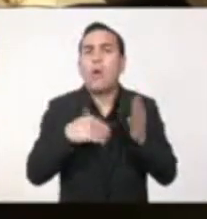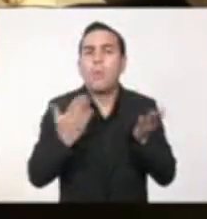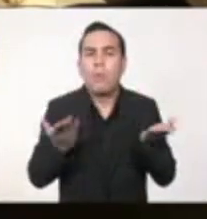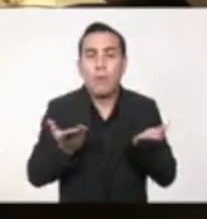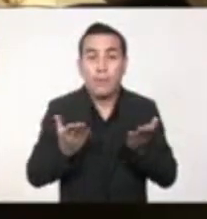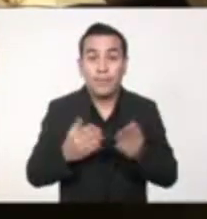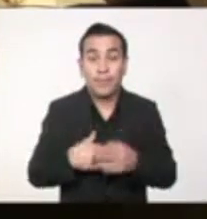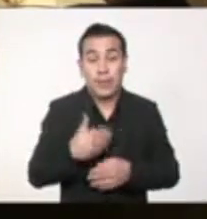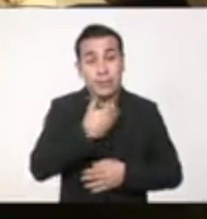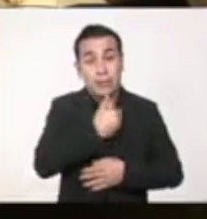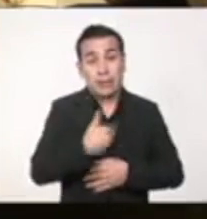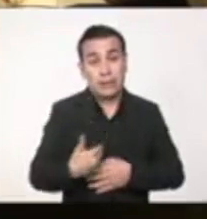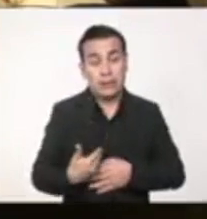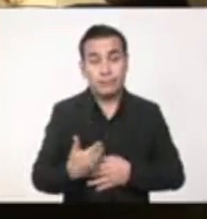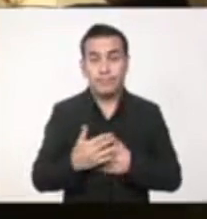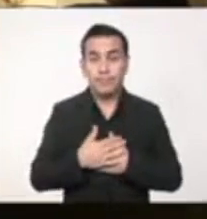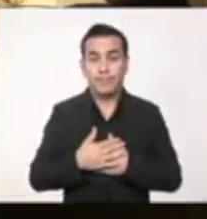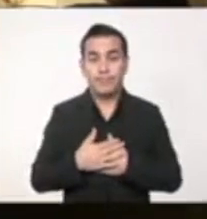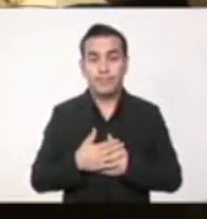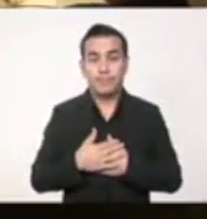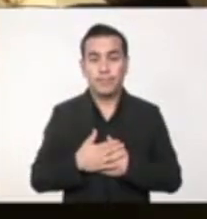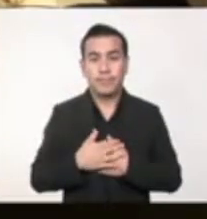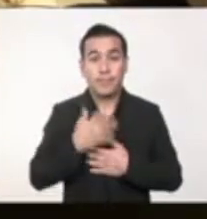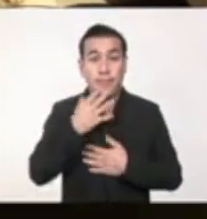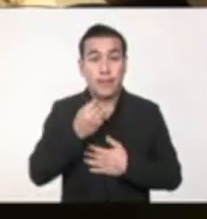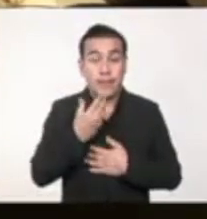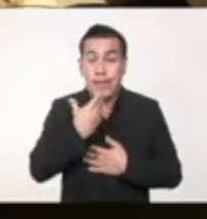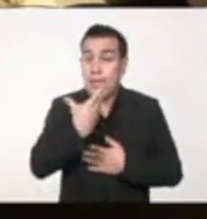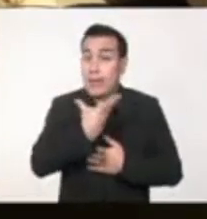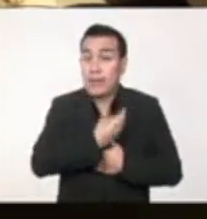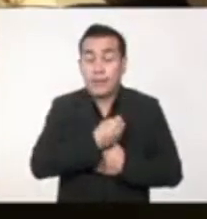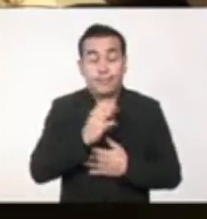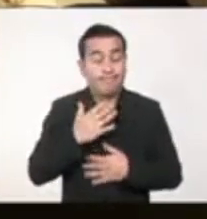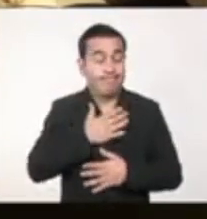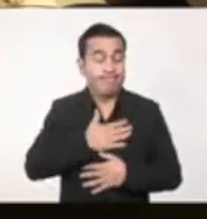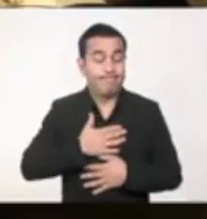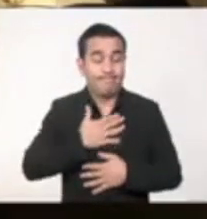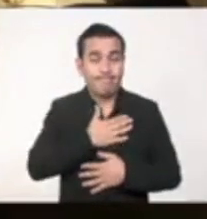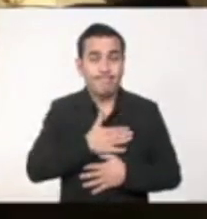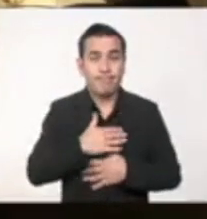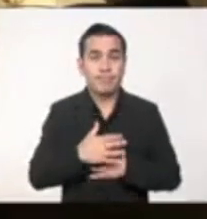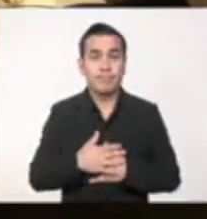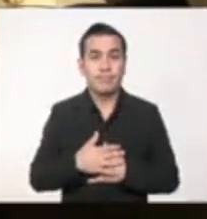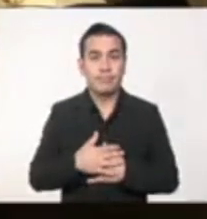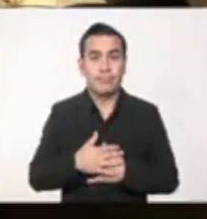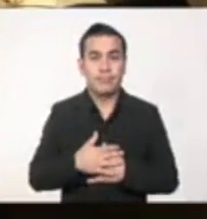President, it is going to have to endure. I said why?